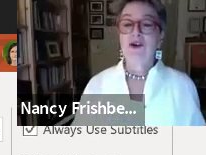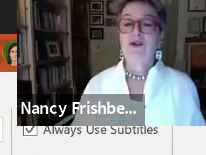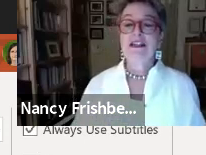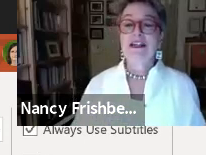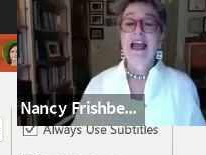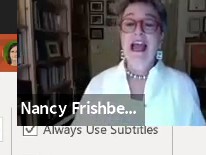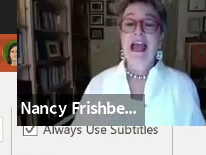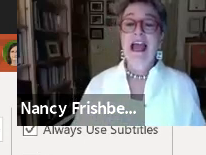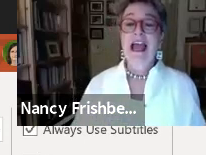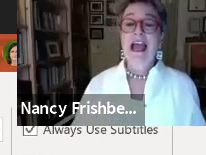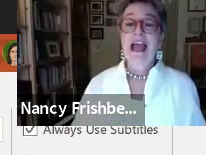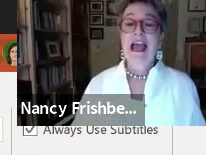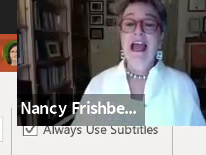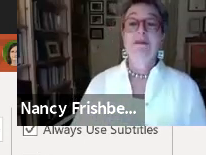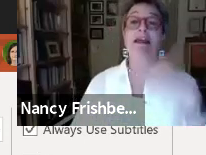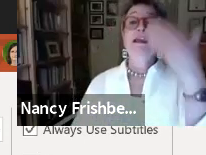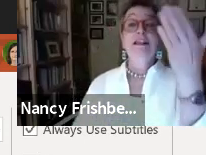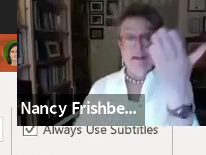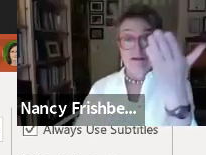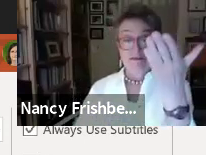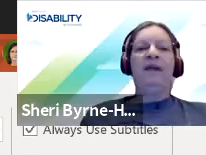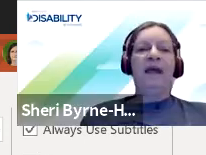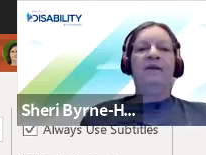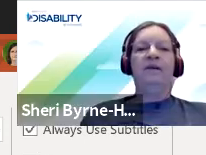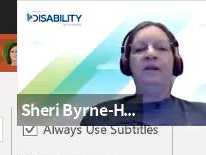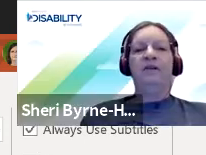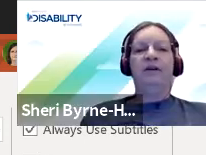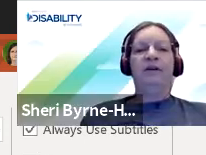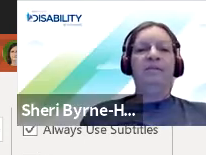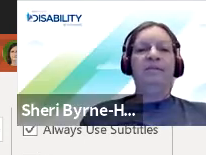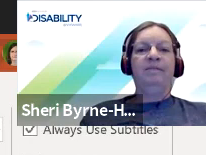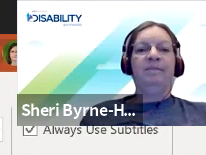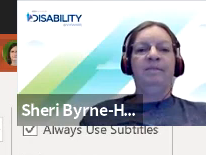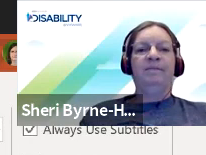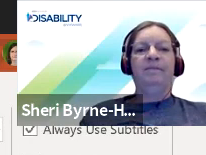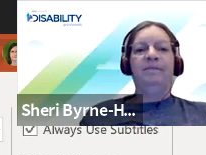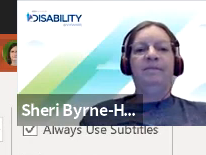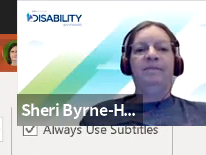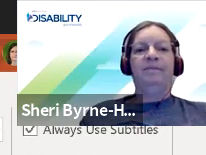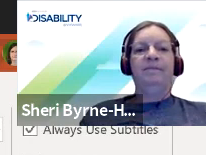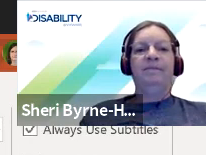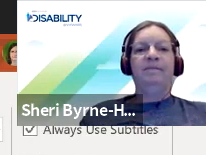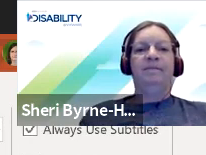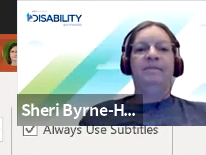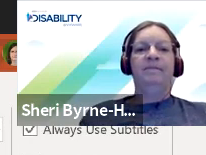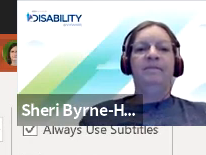That didn't help. But I'm glad to answer any other questions. D and I, sorry.